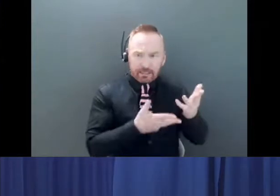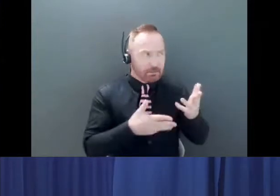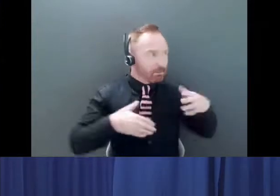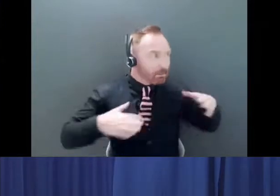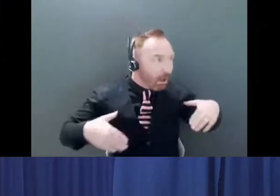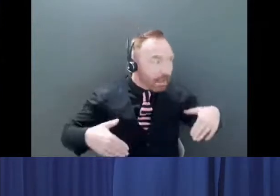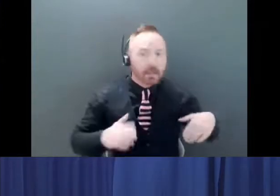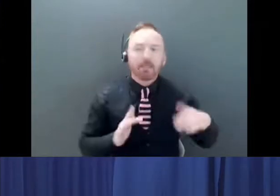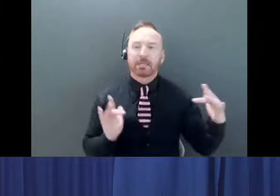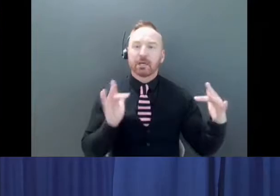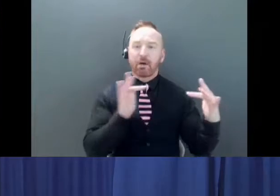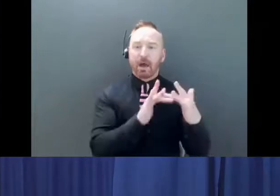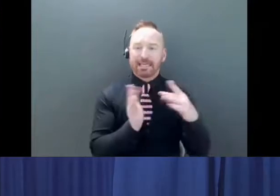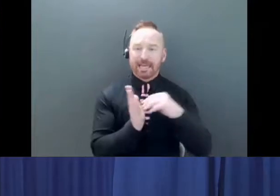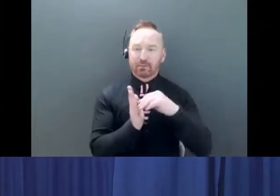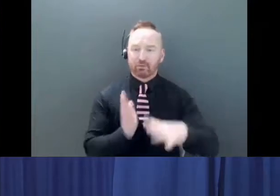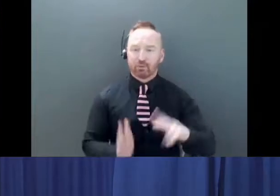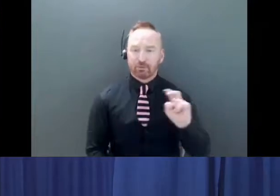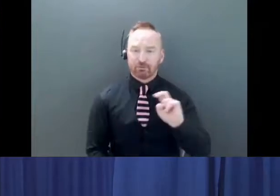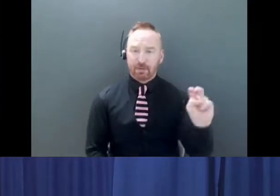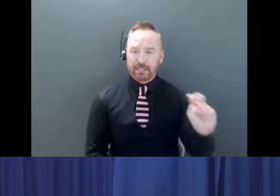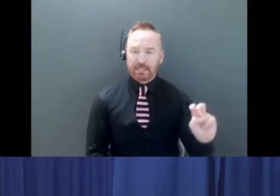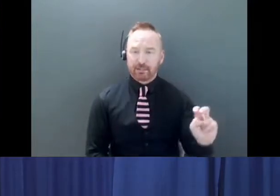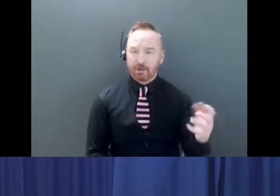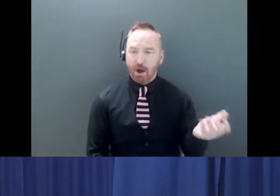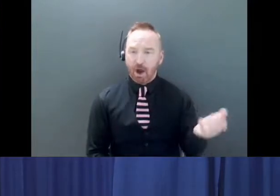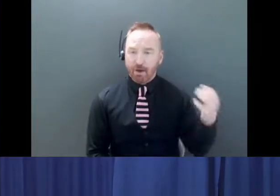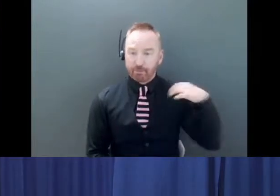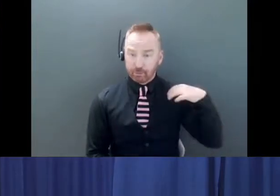If you are new to the Yukon or missed out on registering for